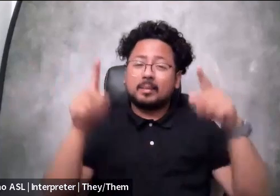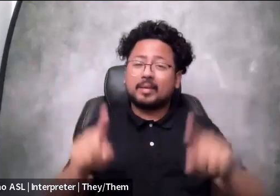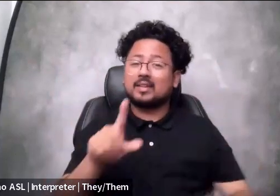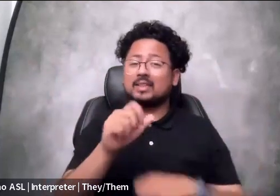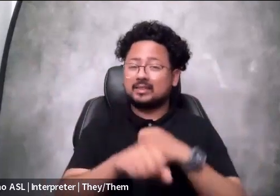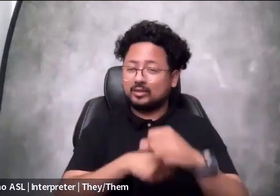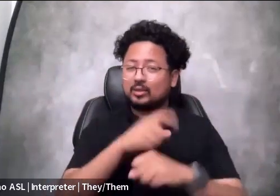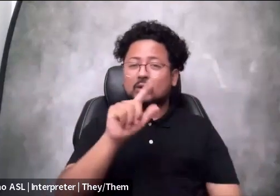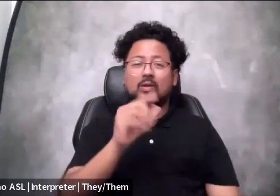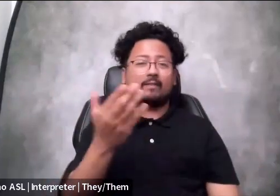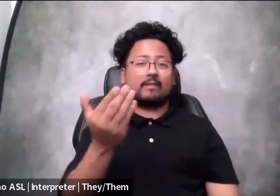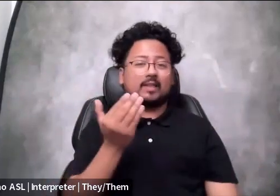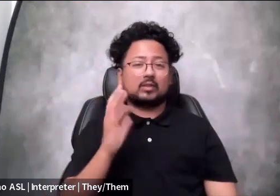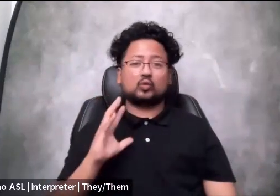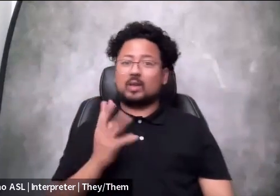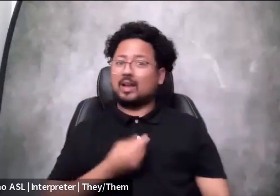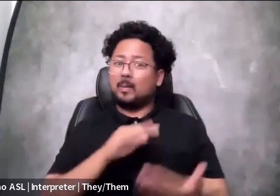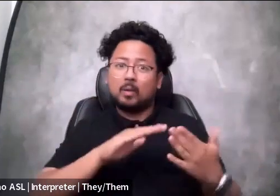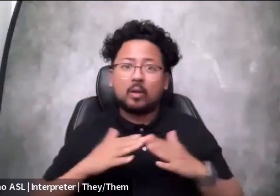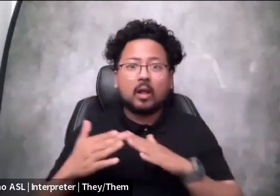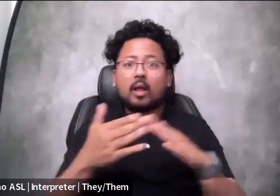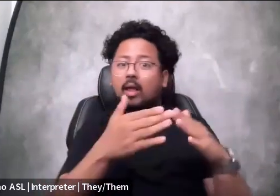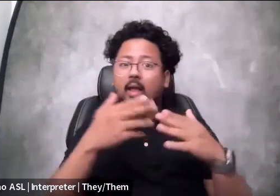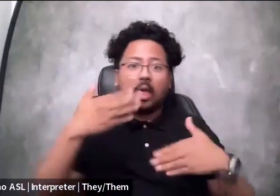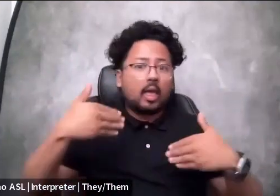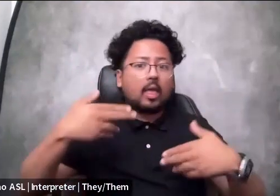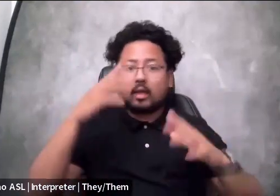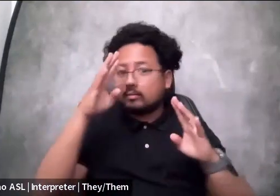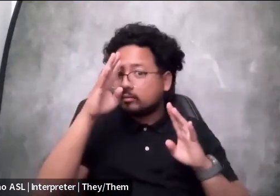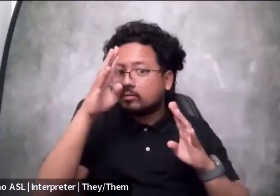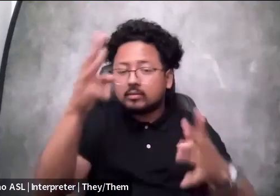the trans community hadn't fully come up with the word and concept of dead naming yet.